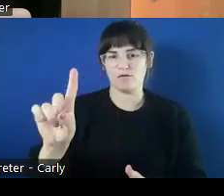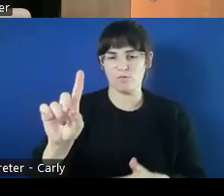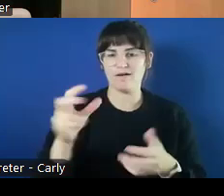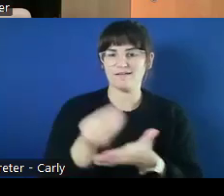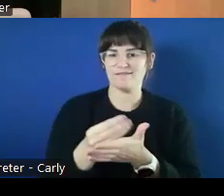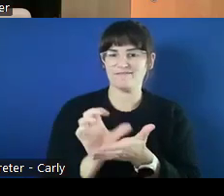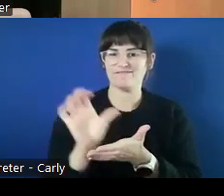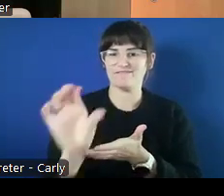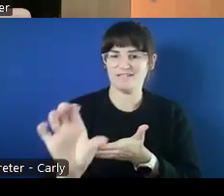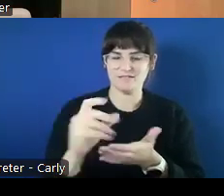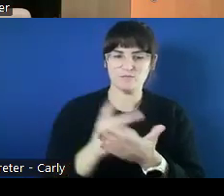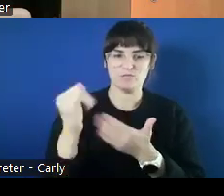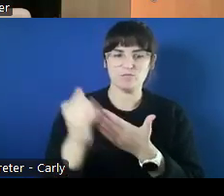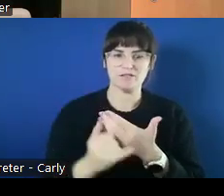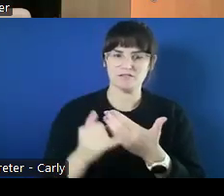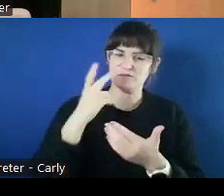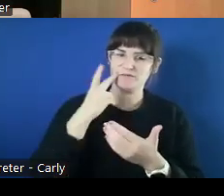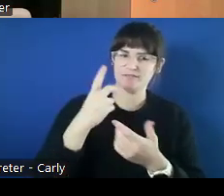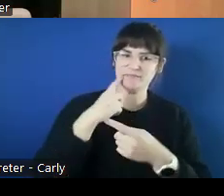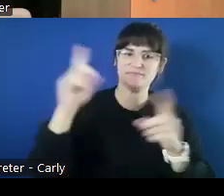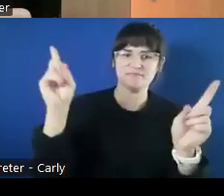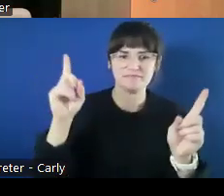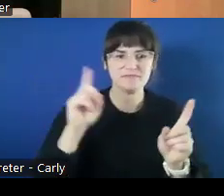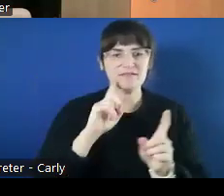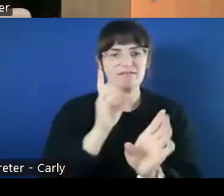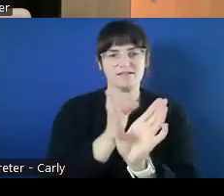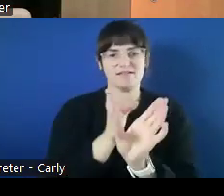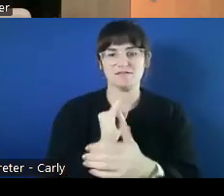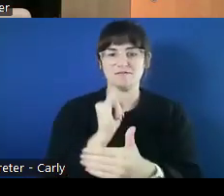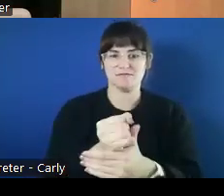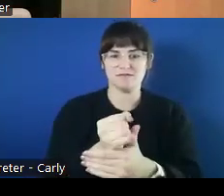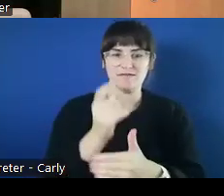efficacy of a psychological intervention to promote adherence in heart failure